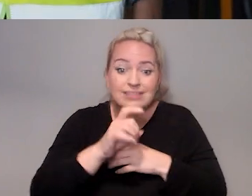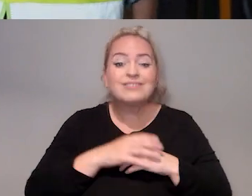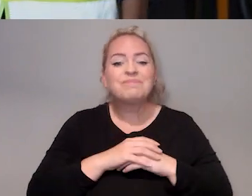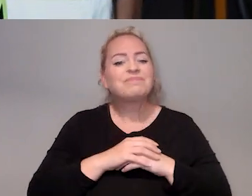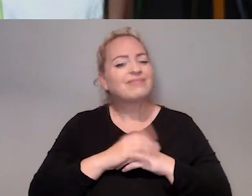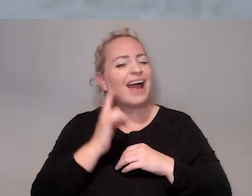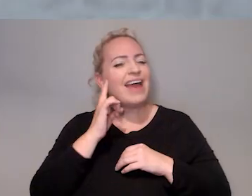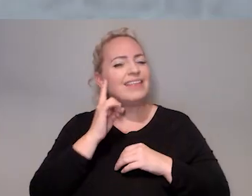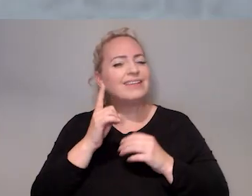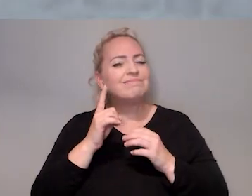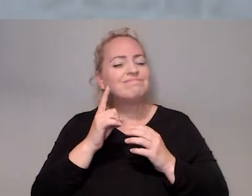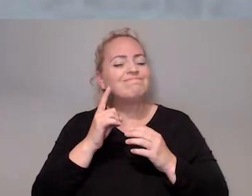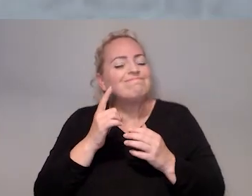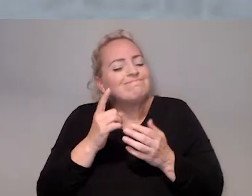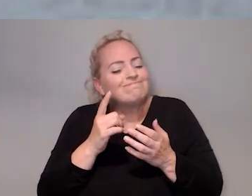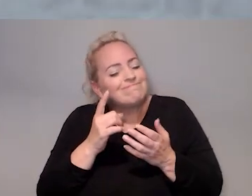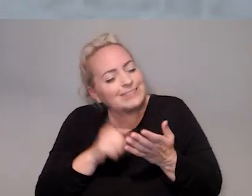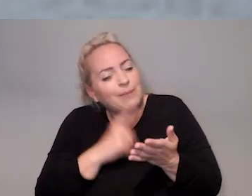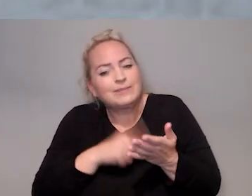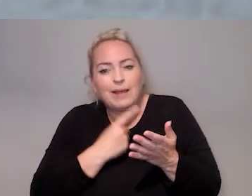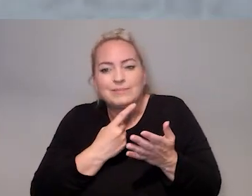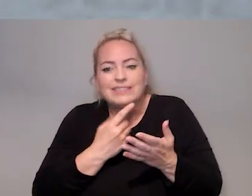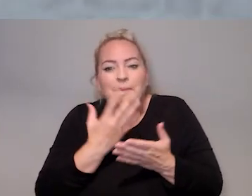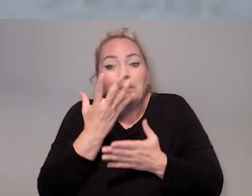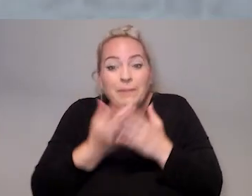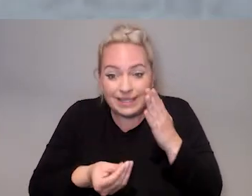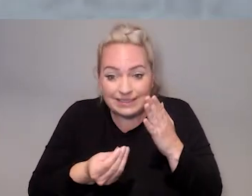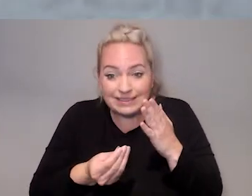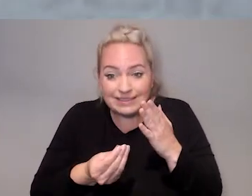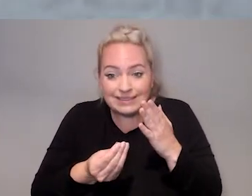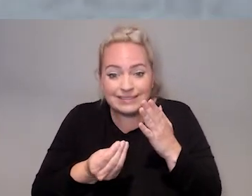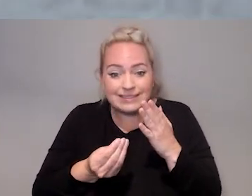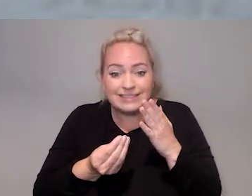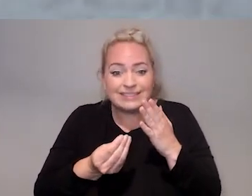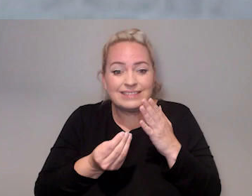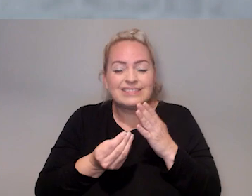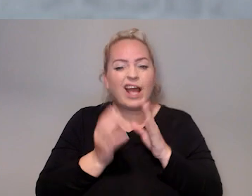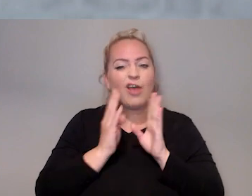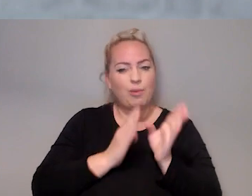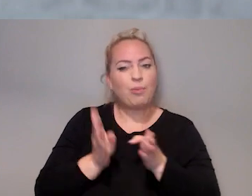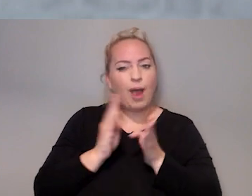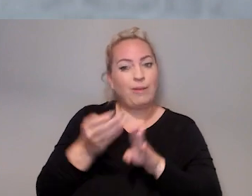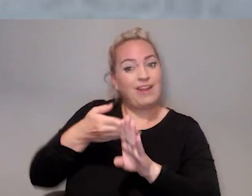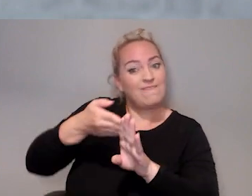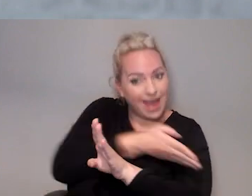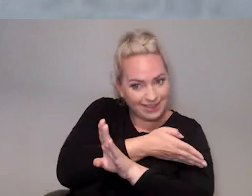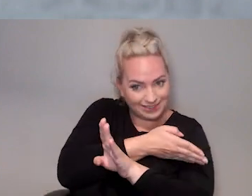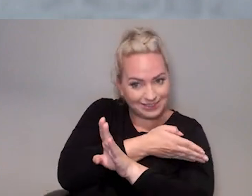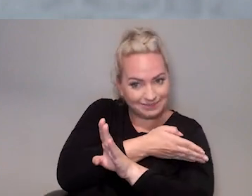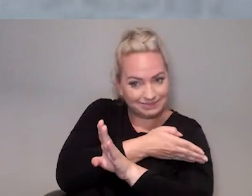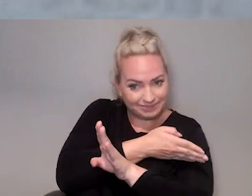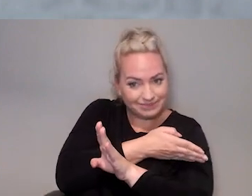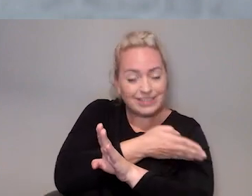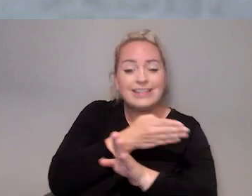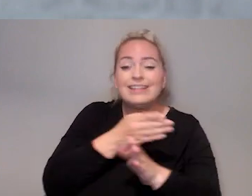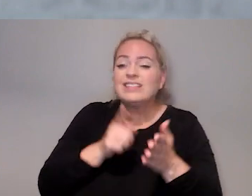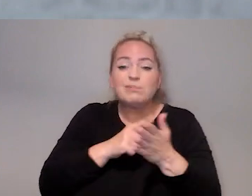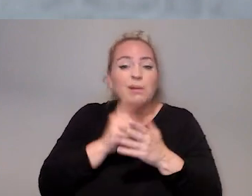gets left out a lot of times is uh the preparation in advance that sometimes people just feel like we